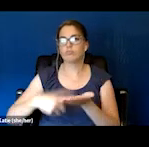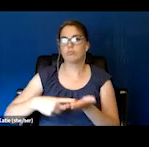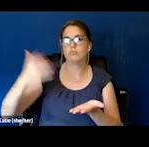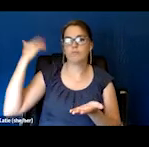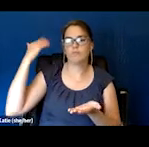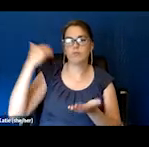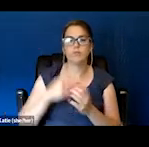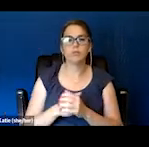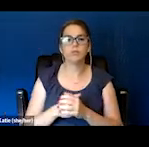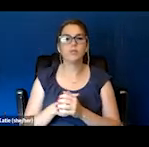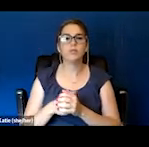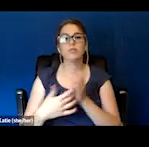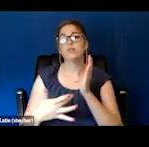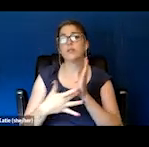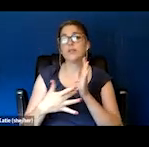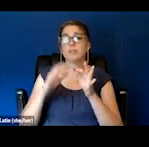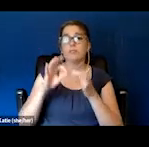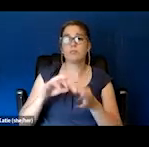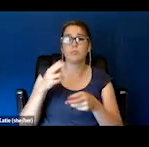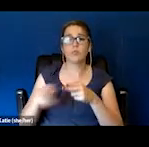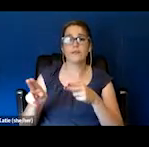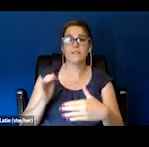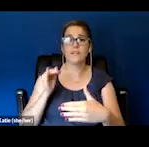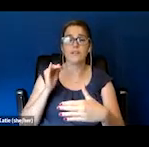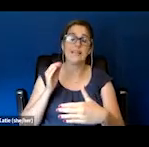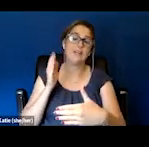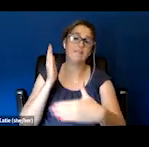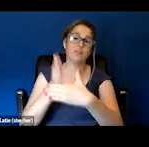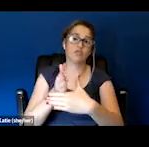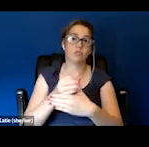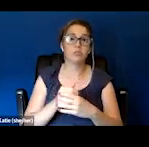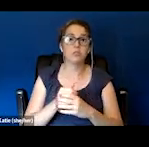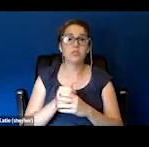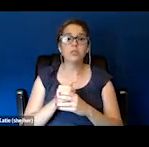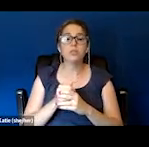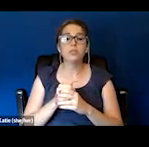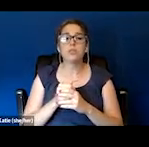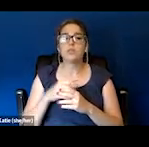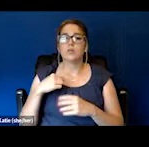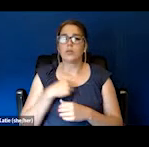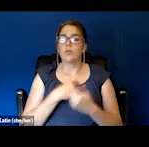for brief intervention, we really wanted to bring motivational interviewing back into the conversation.